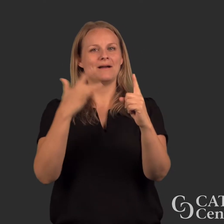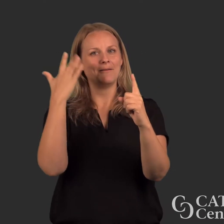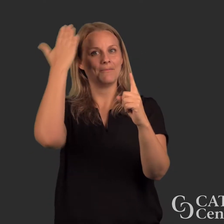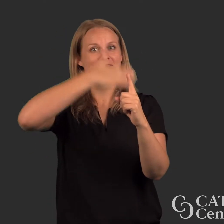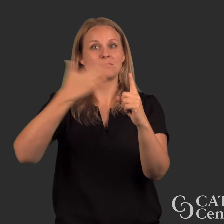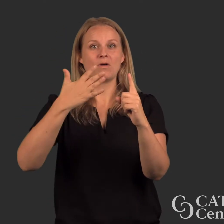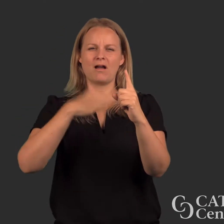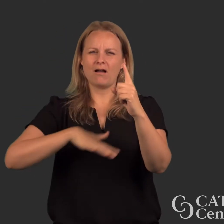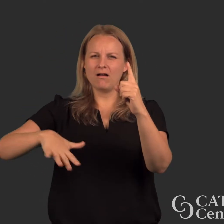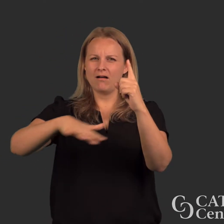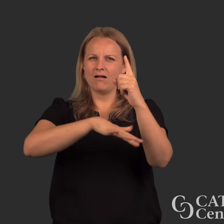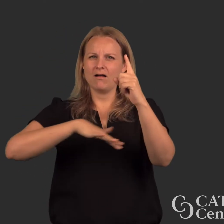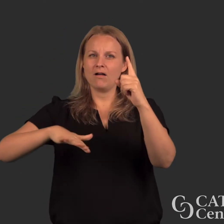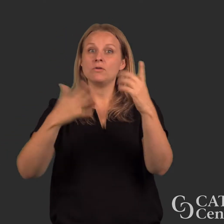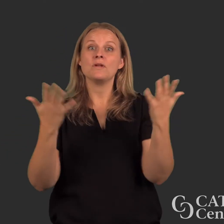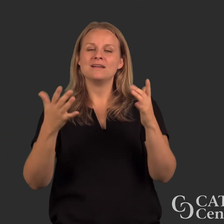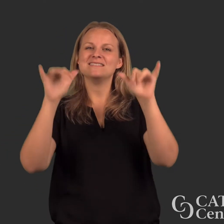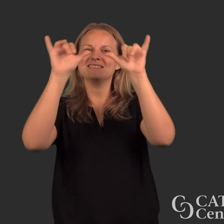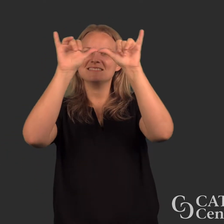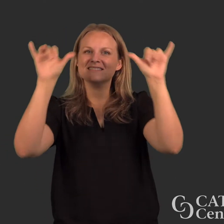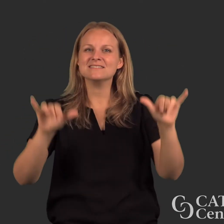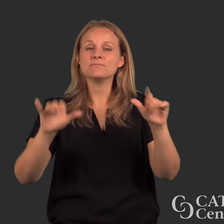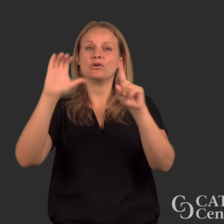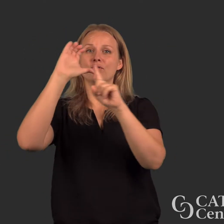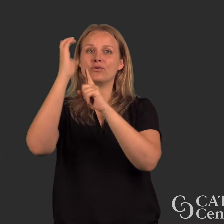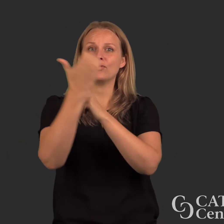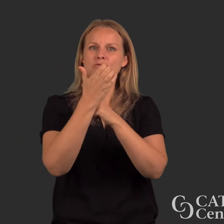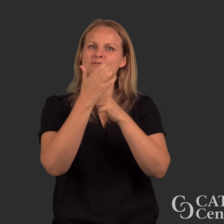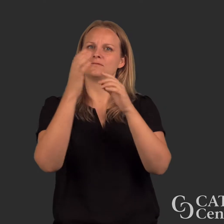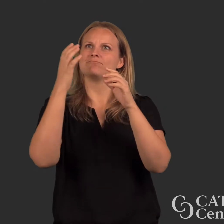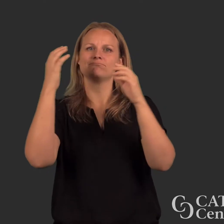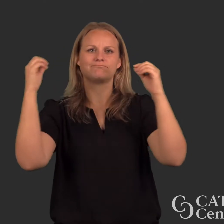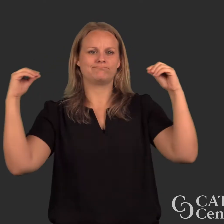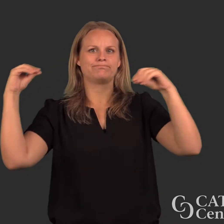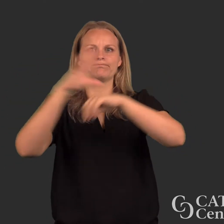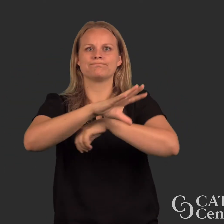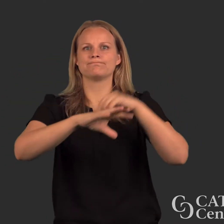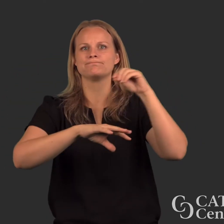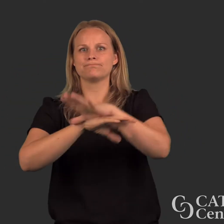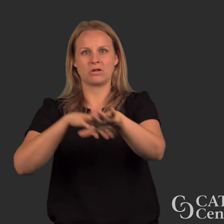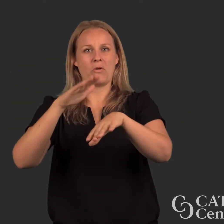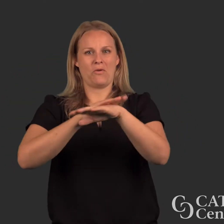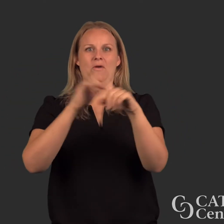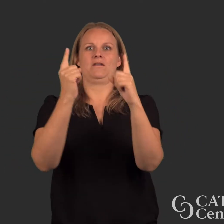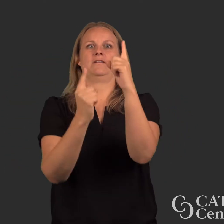What is left unsaid are the systems of power, privilege and oppression at play in these situations